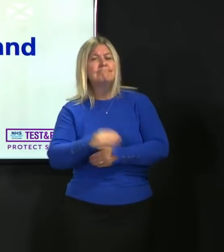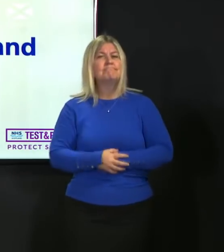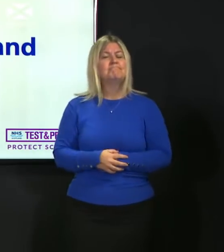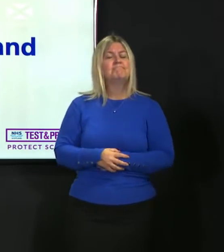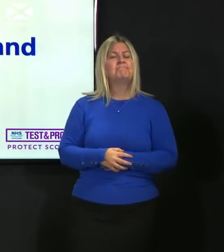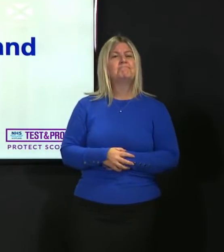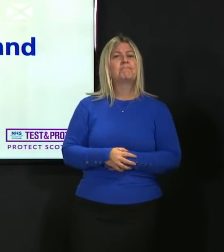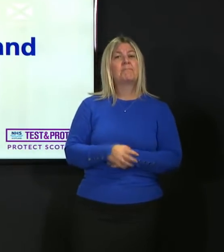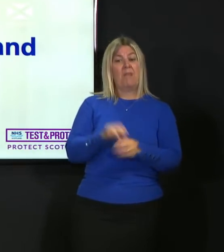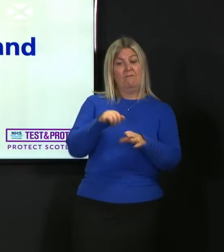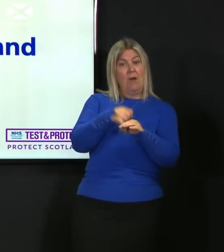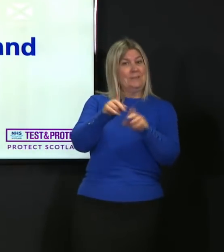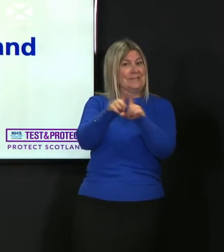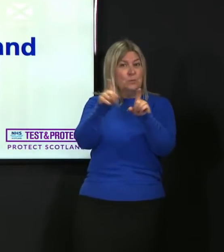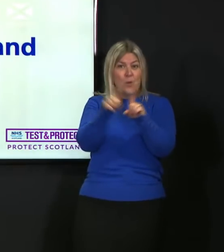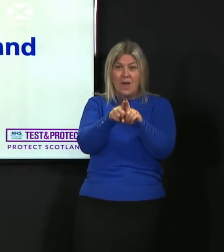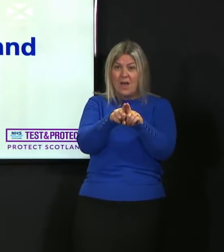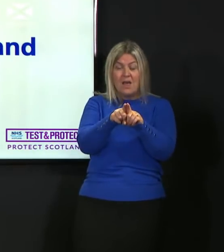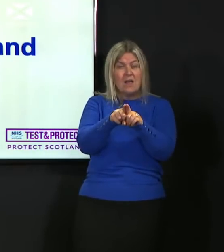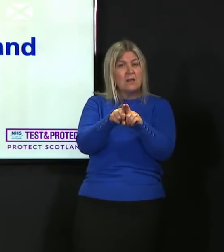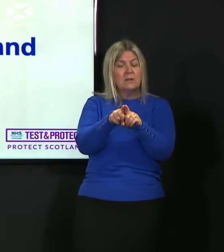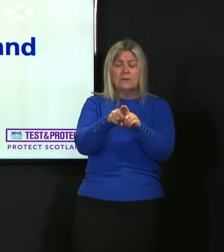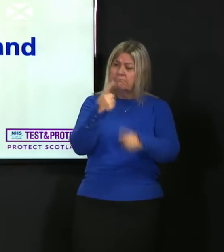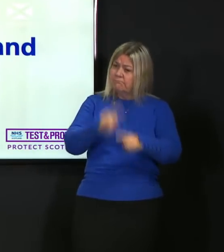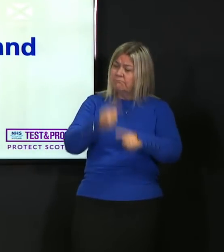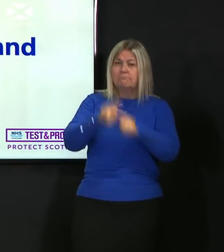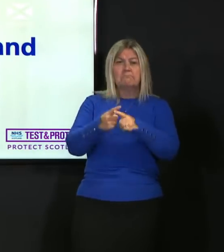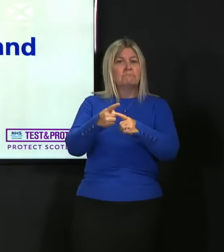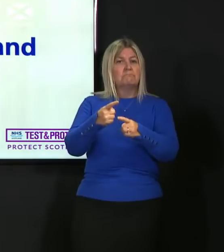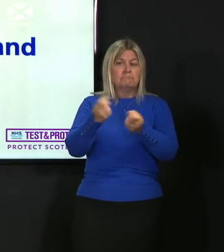is that Pharmacists can provide an urgent supply of your prescription medicine